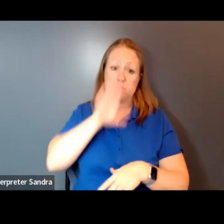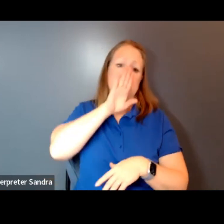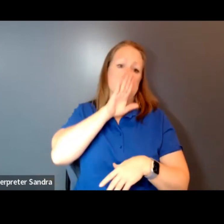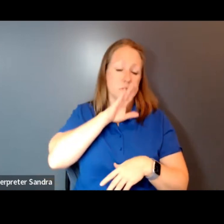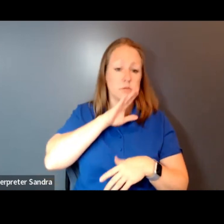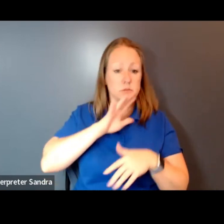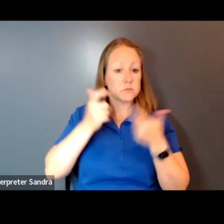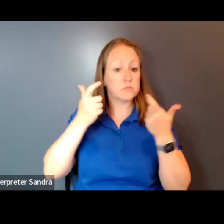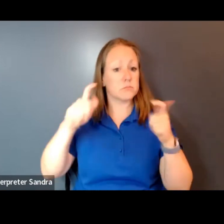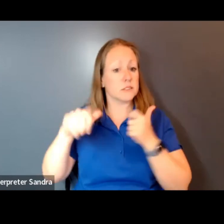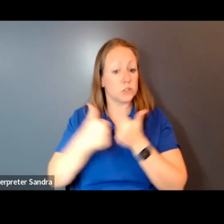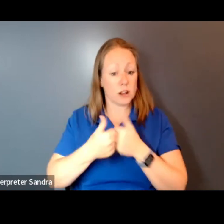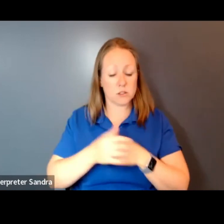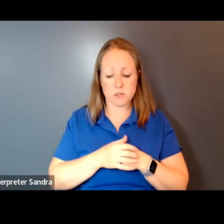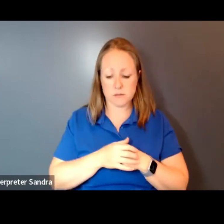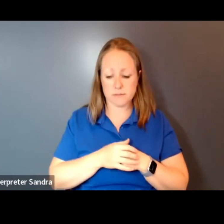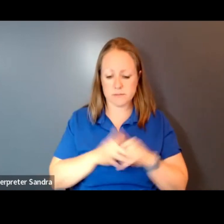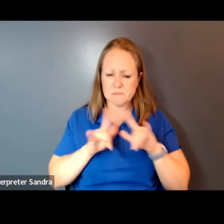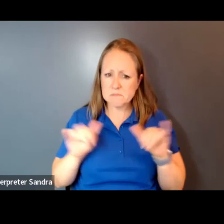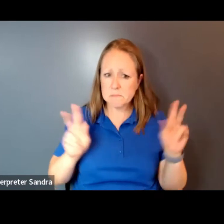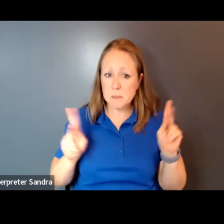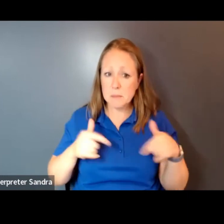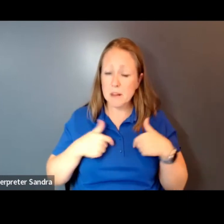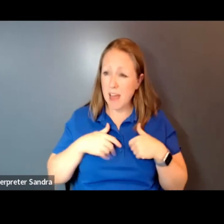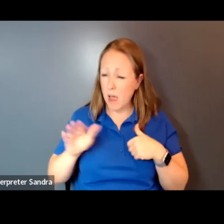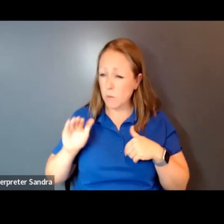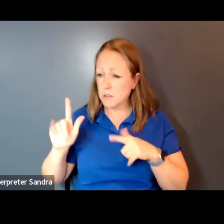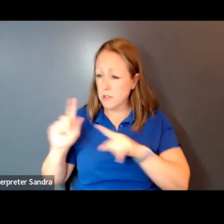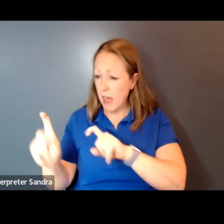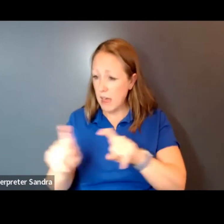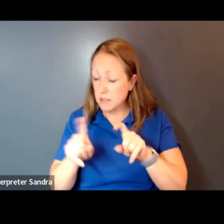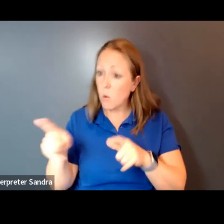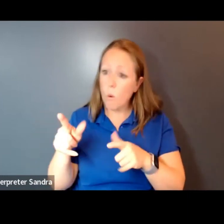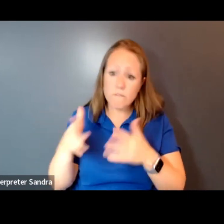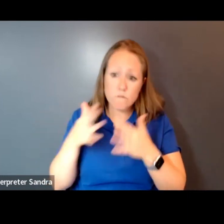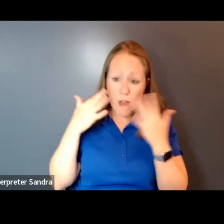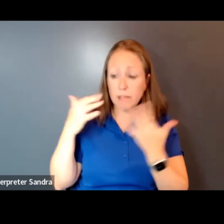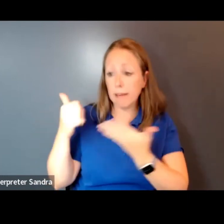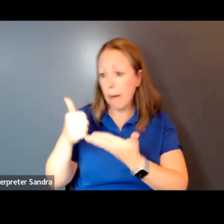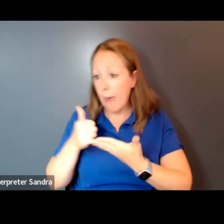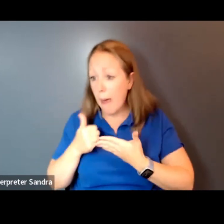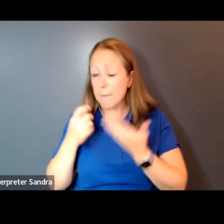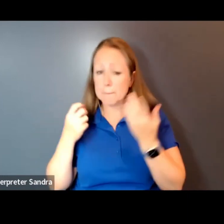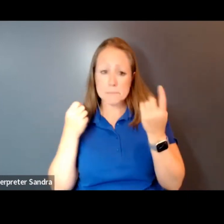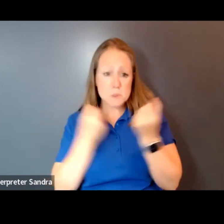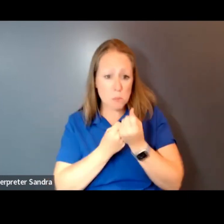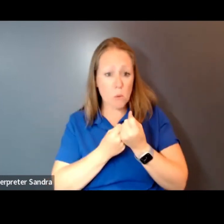were talking to about it were very friendly, very helpful, very supportive. All the things that we've been hearing are kind